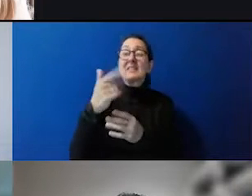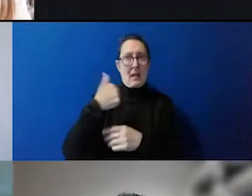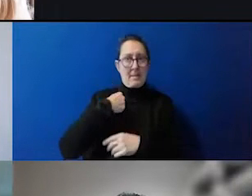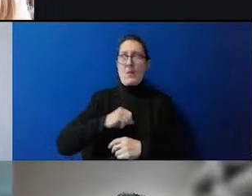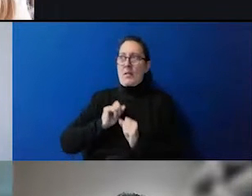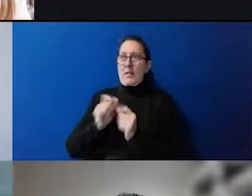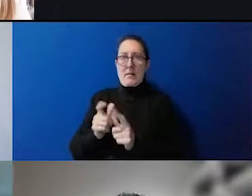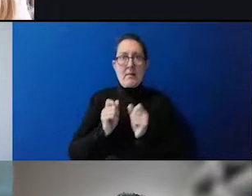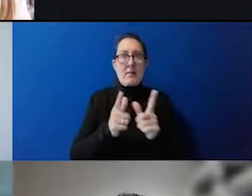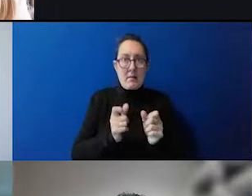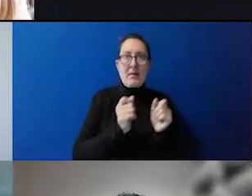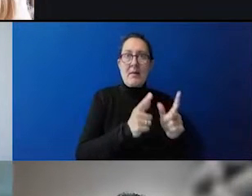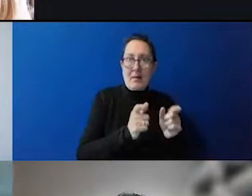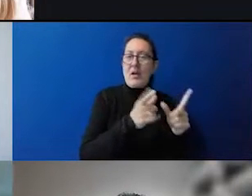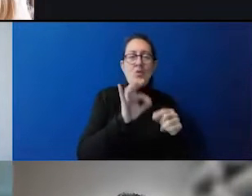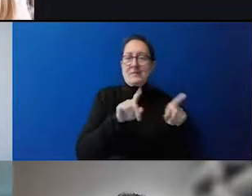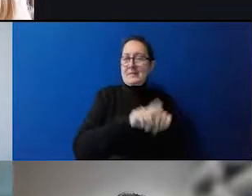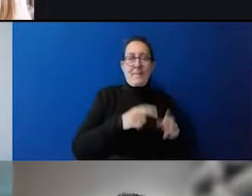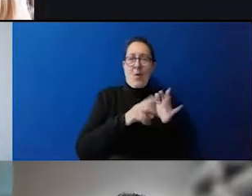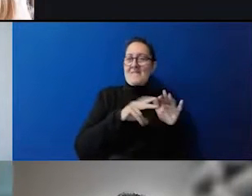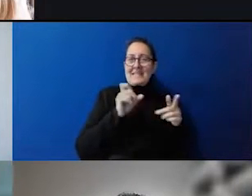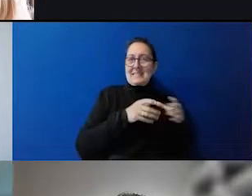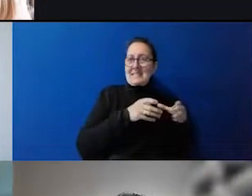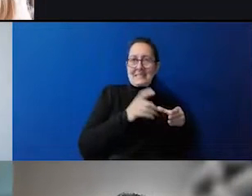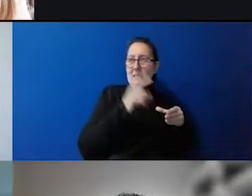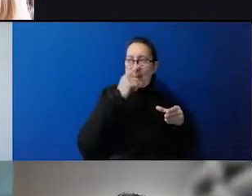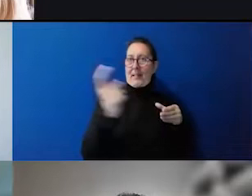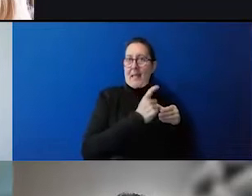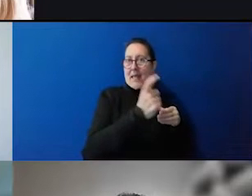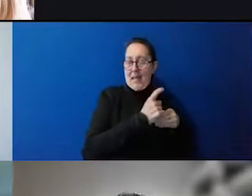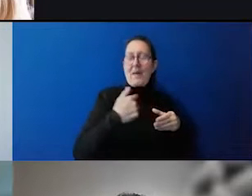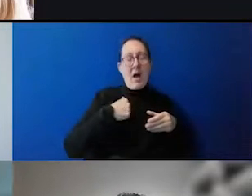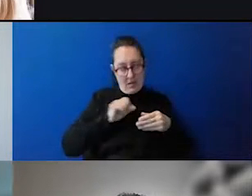assistance at court as Judy lawyers when someone doesn't have a lawyer they might be able to come